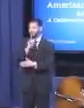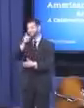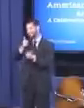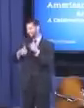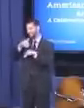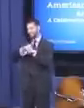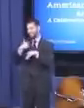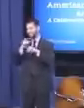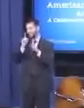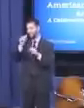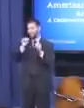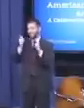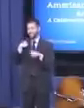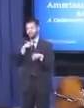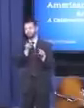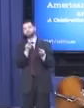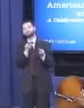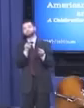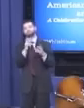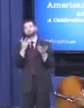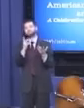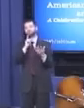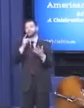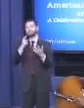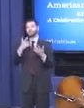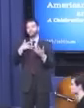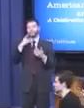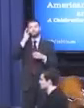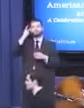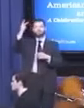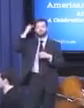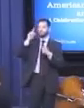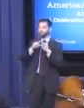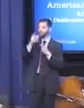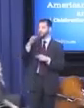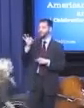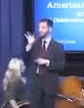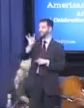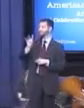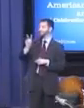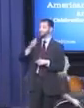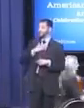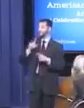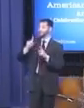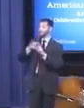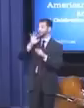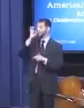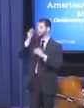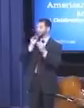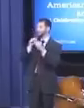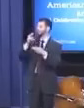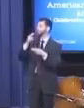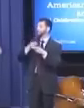it kind of brings me back to this place in 1982, with my first French kiss. And It’s called, “Touch Me”.